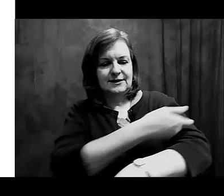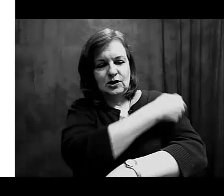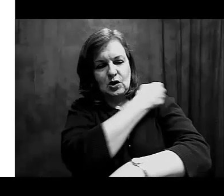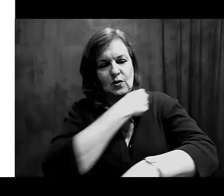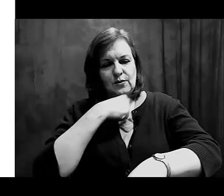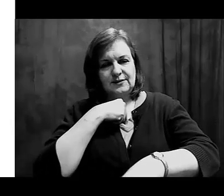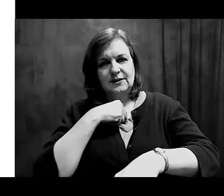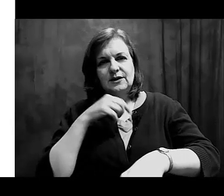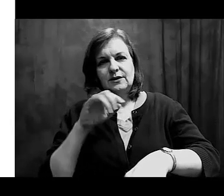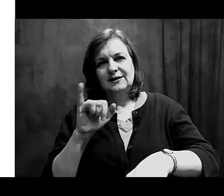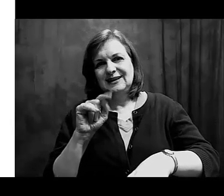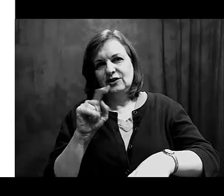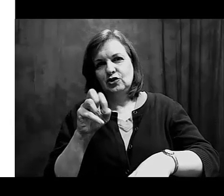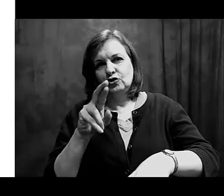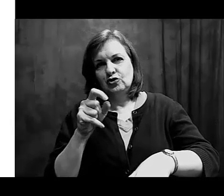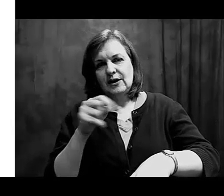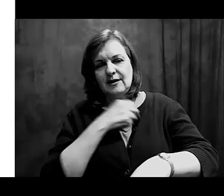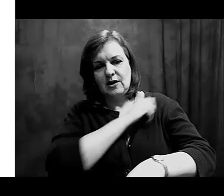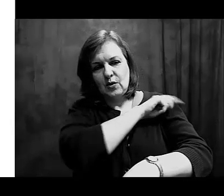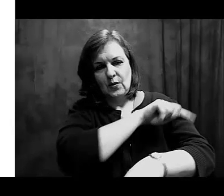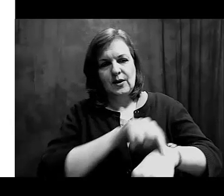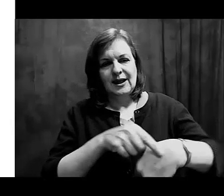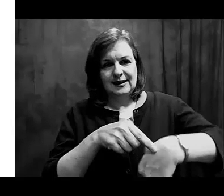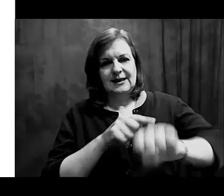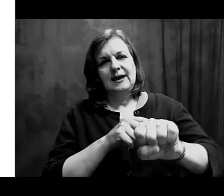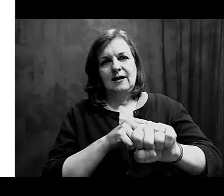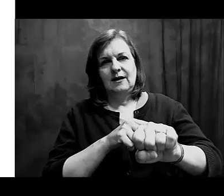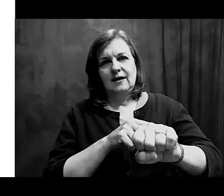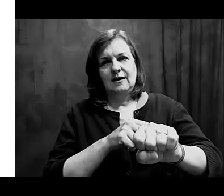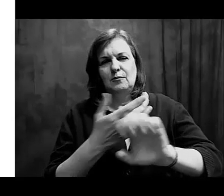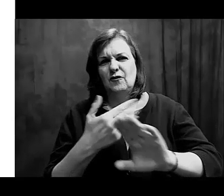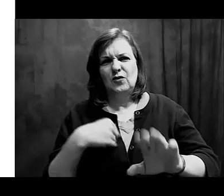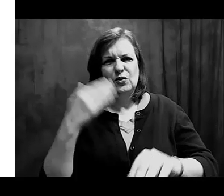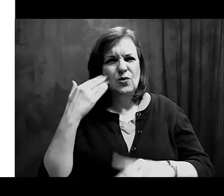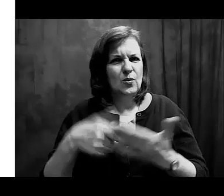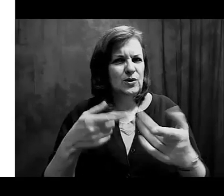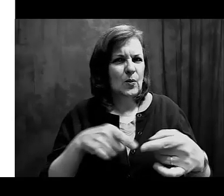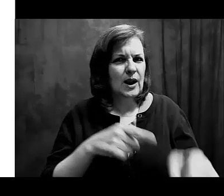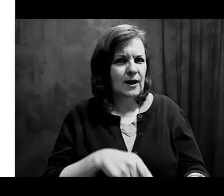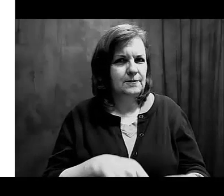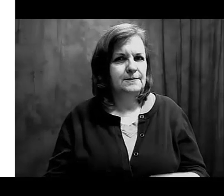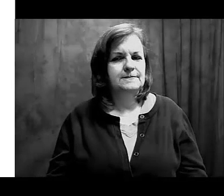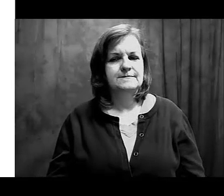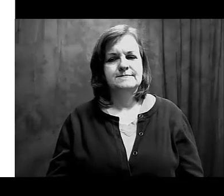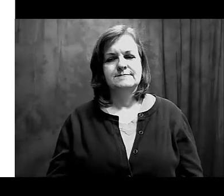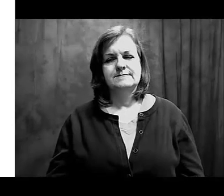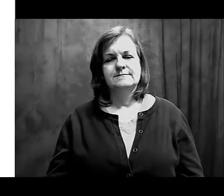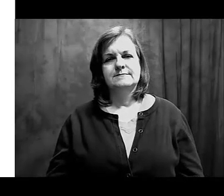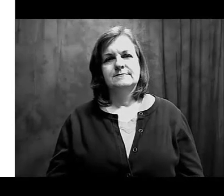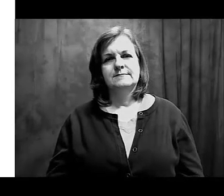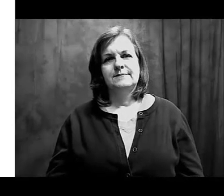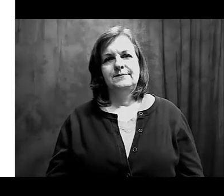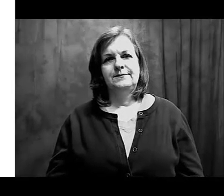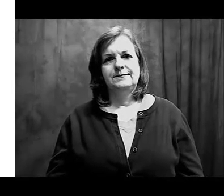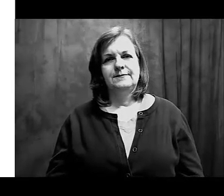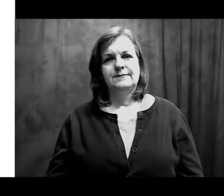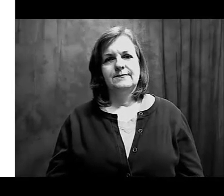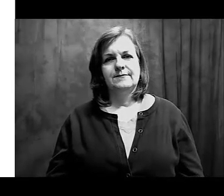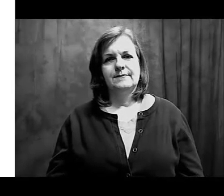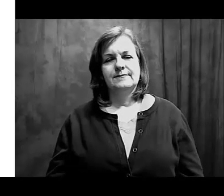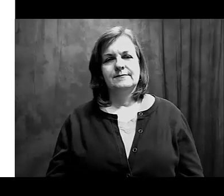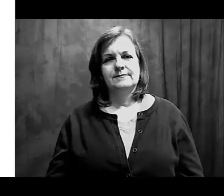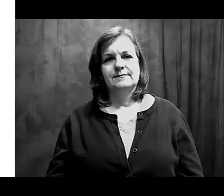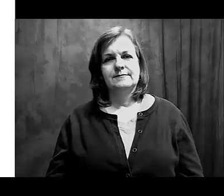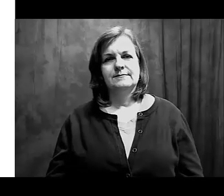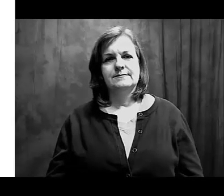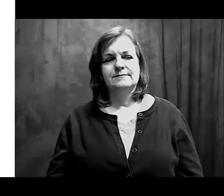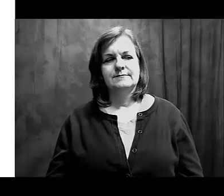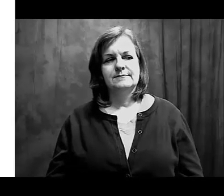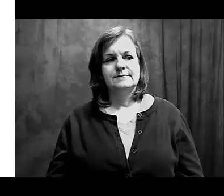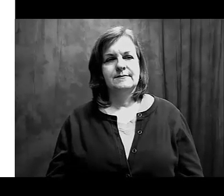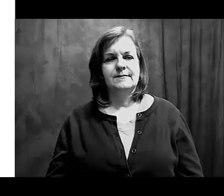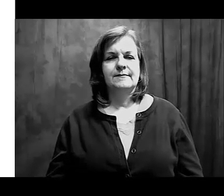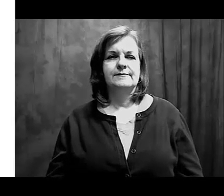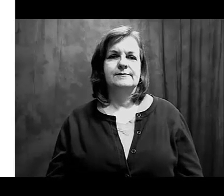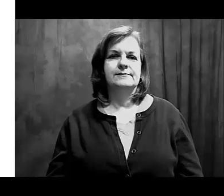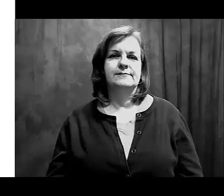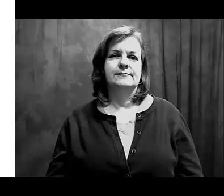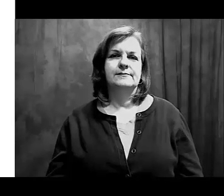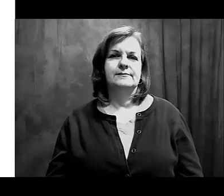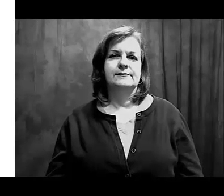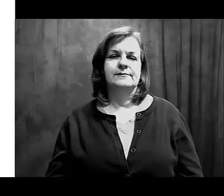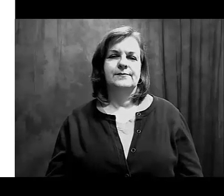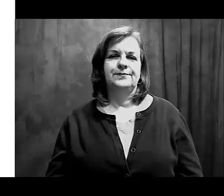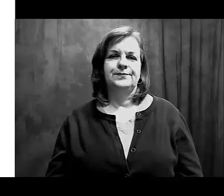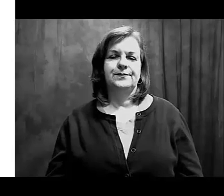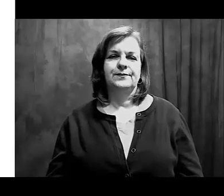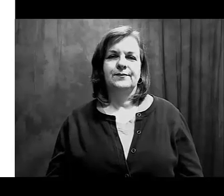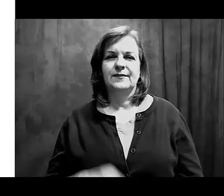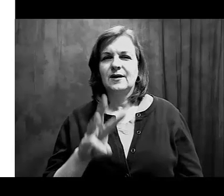a reflex signal to your interneuron and you kick before you even know what's going on